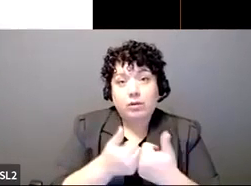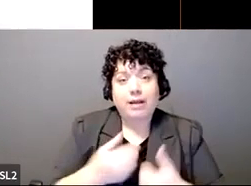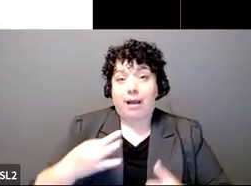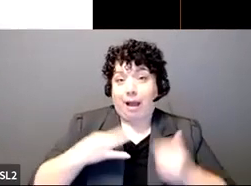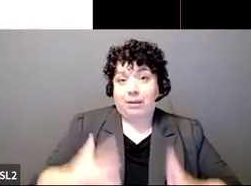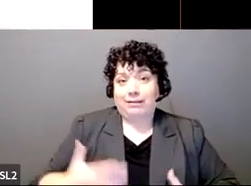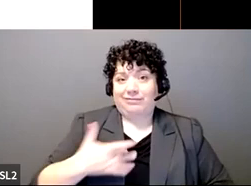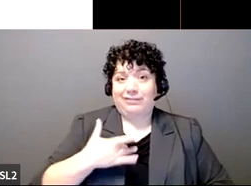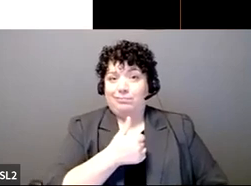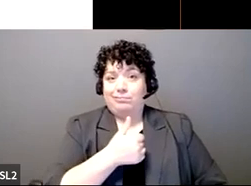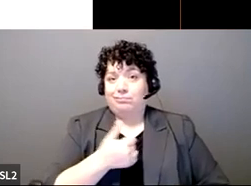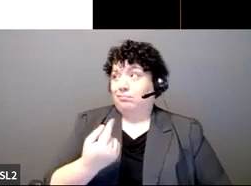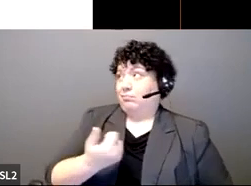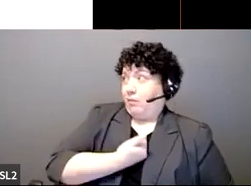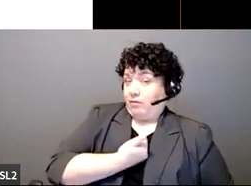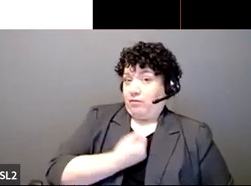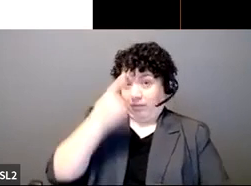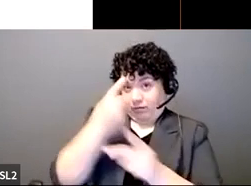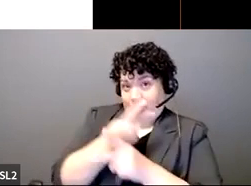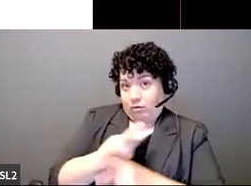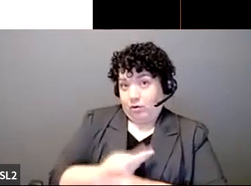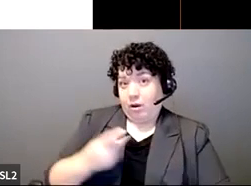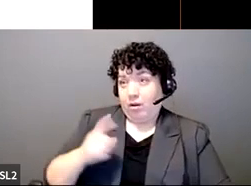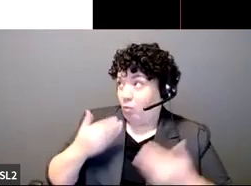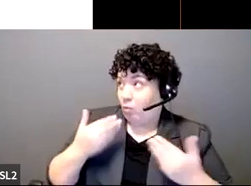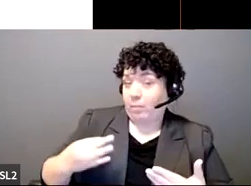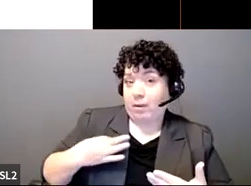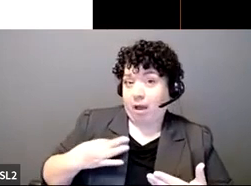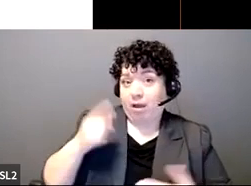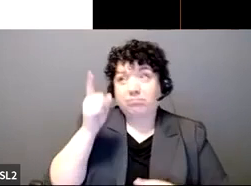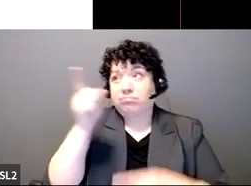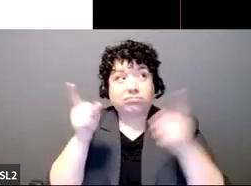when applying to different programs challenges with the programs themselves